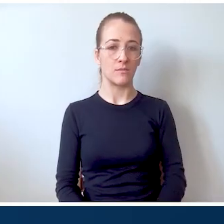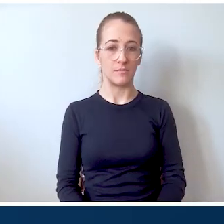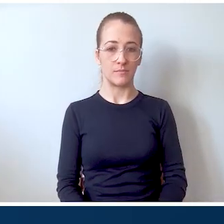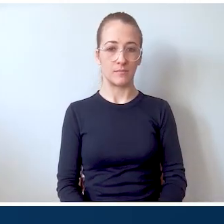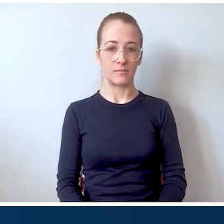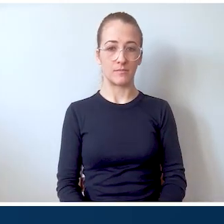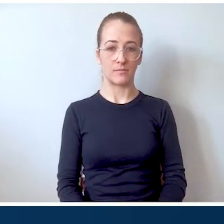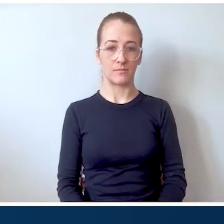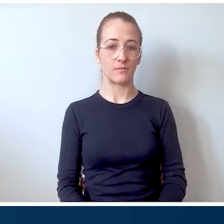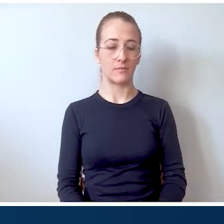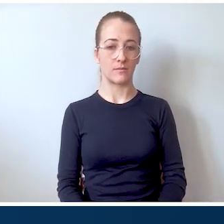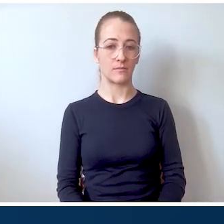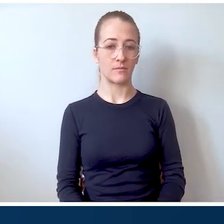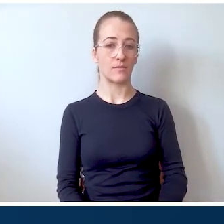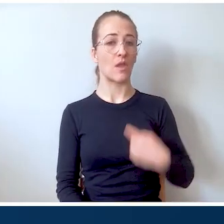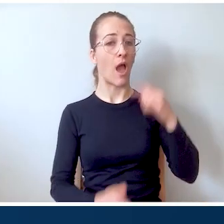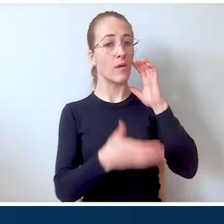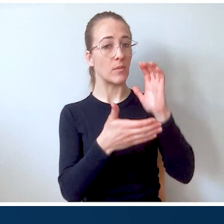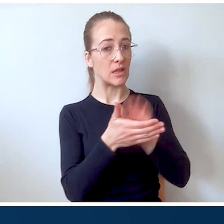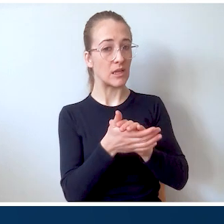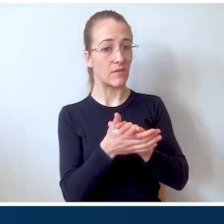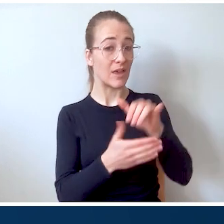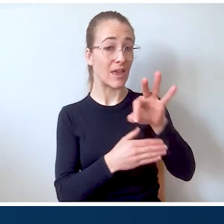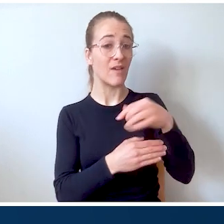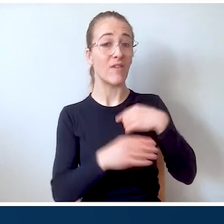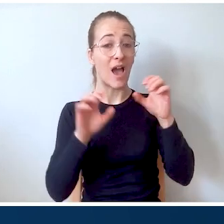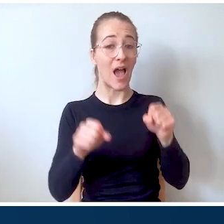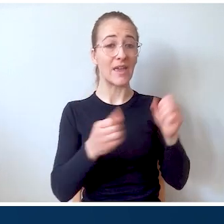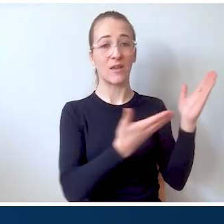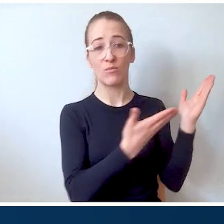And I'm very much of the mind that if I can bring others along with me,